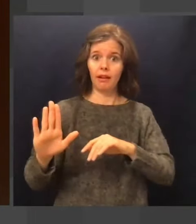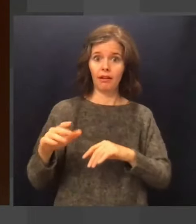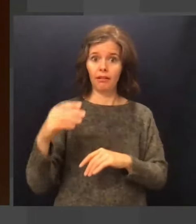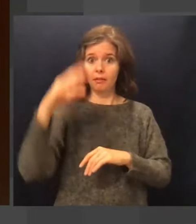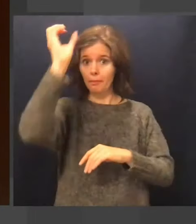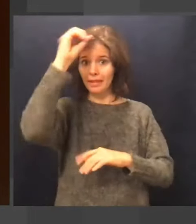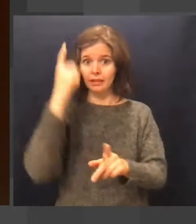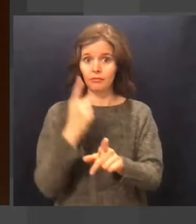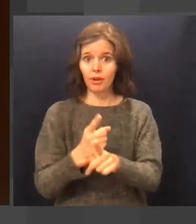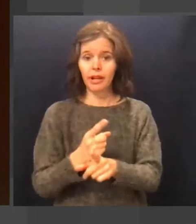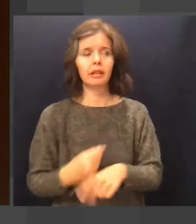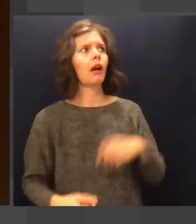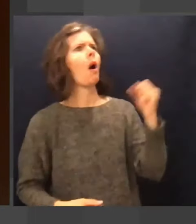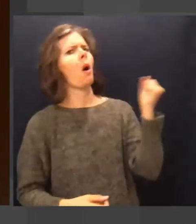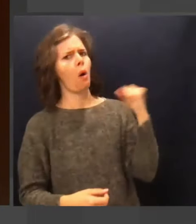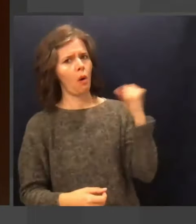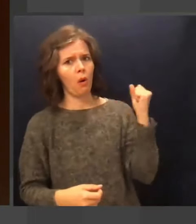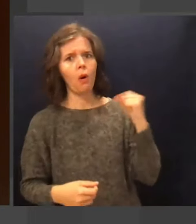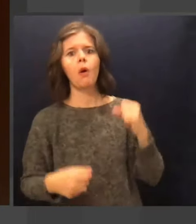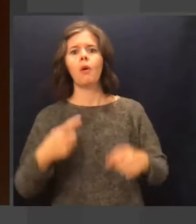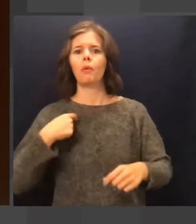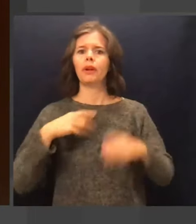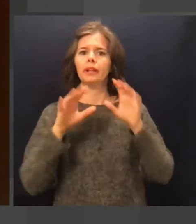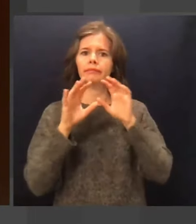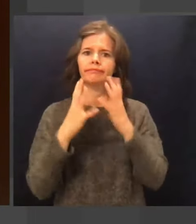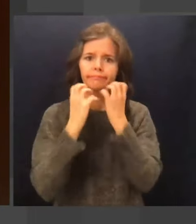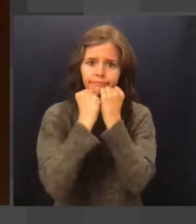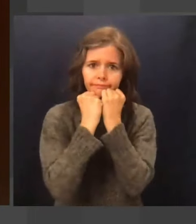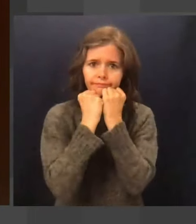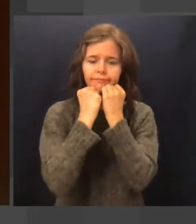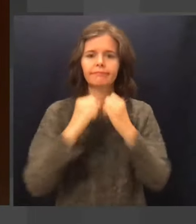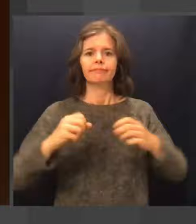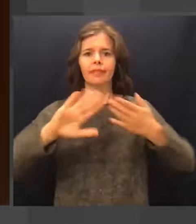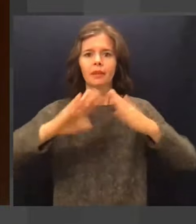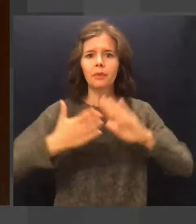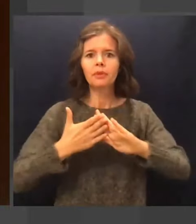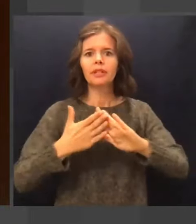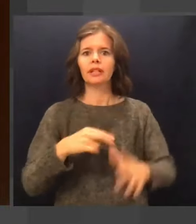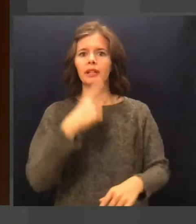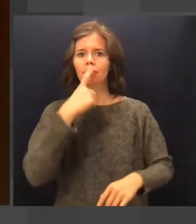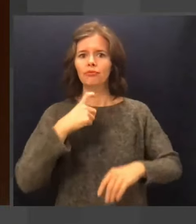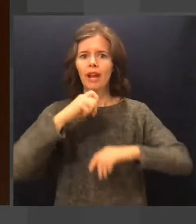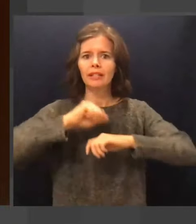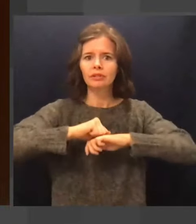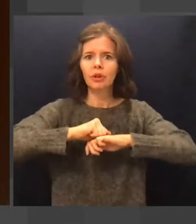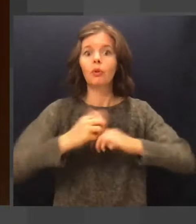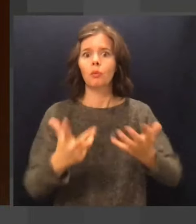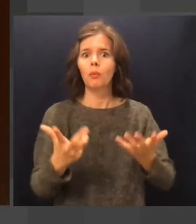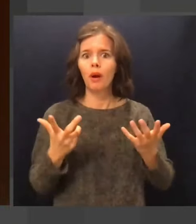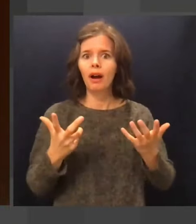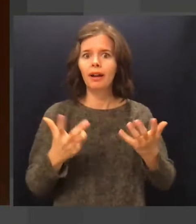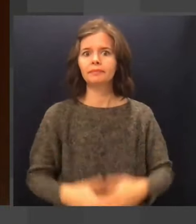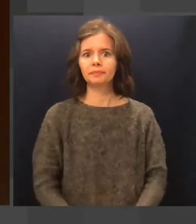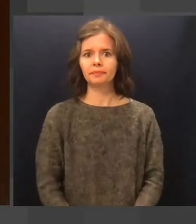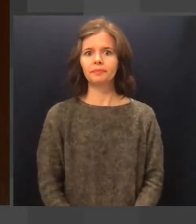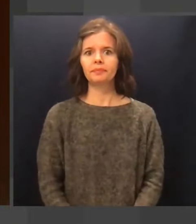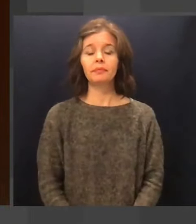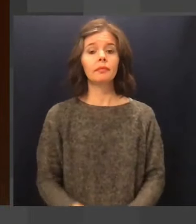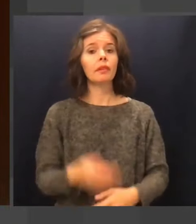ABSOLUTELY. BECAUSE THIS IS SUCH A UNIQUE MECHANIC WE WANT TO MAKE IT